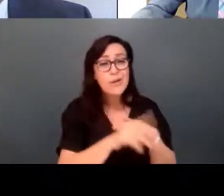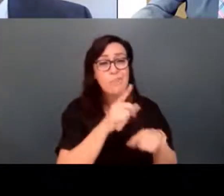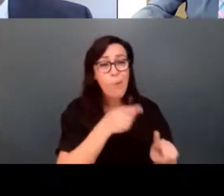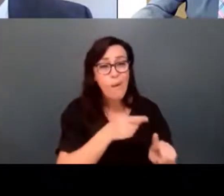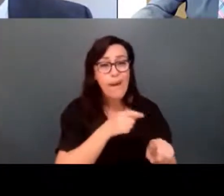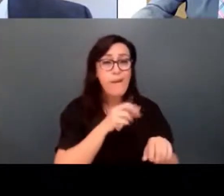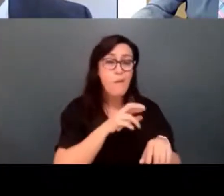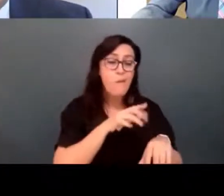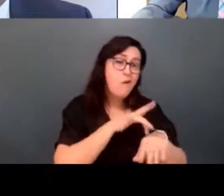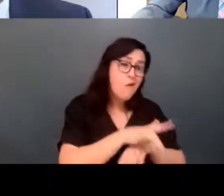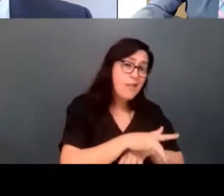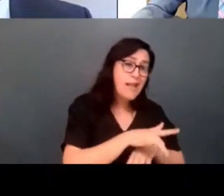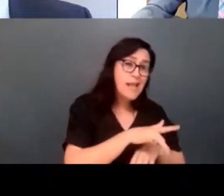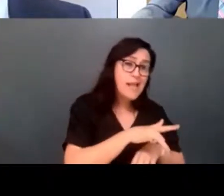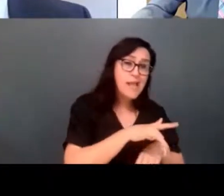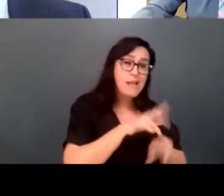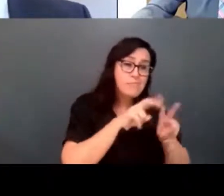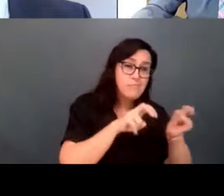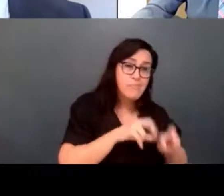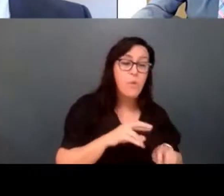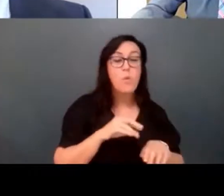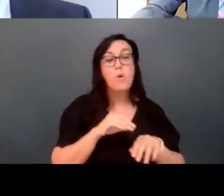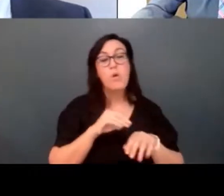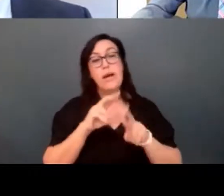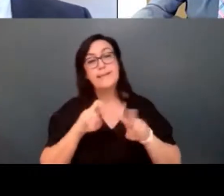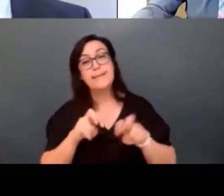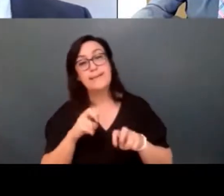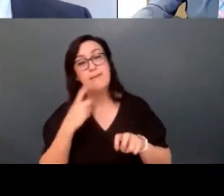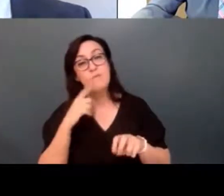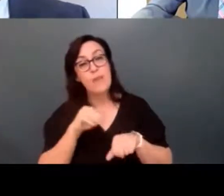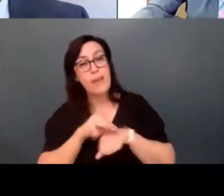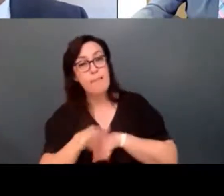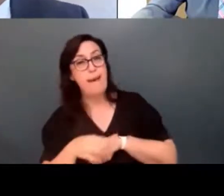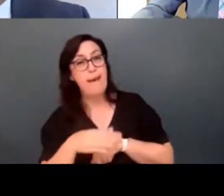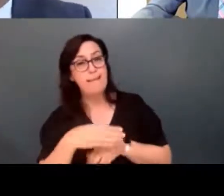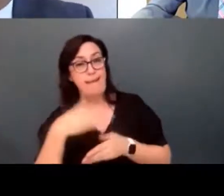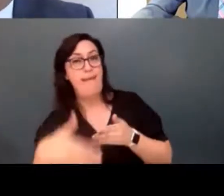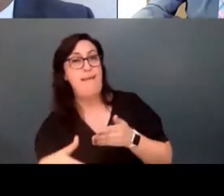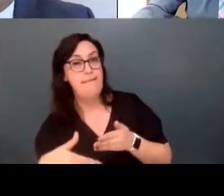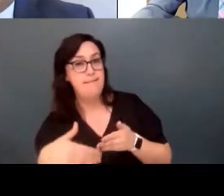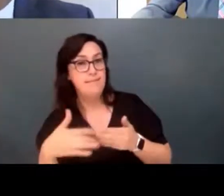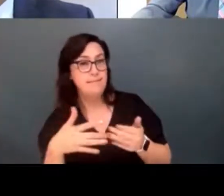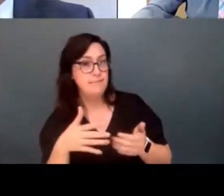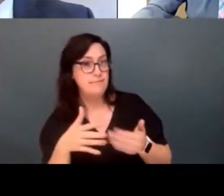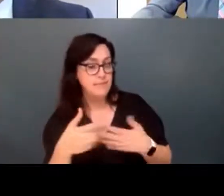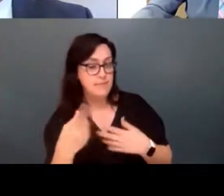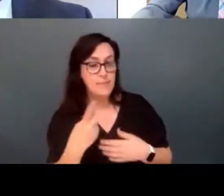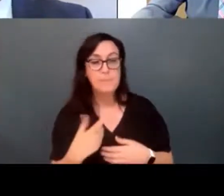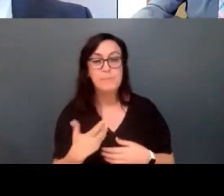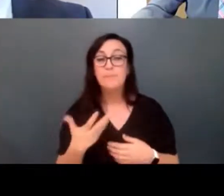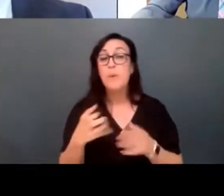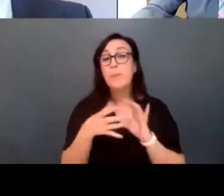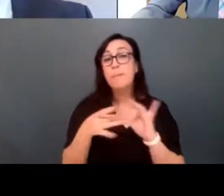it on the impact or efficacy side. I just want to acknowledge before we move on to the next part of our presentation Part 2,